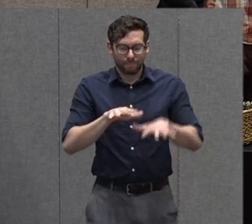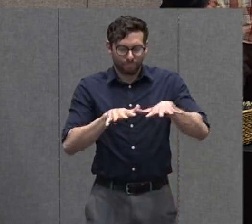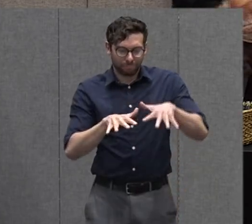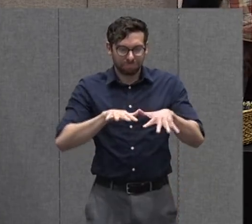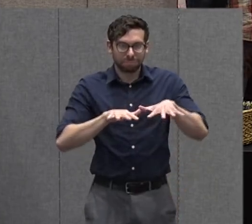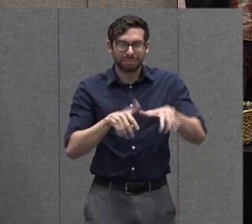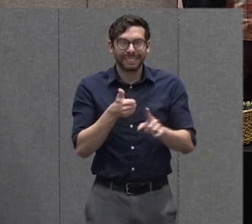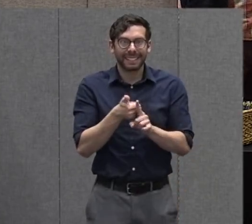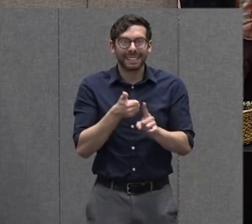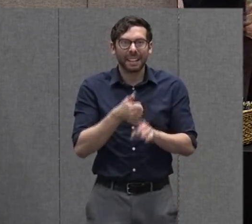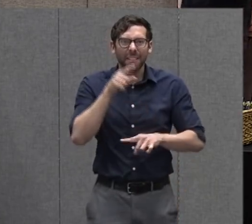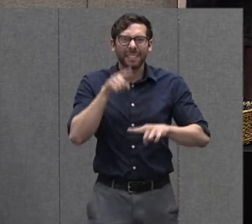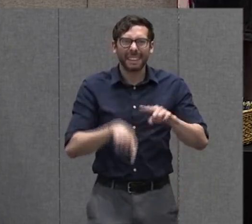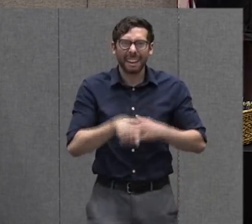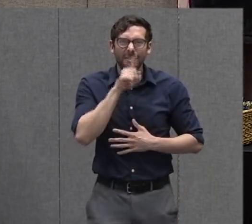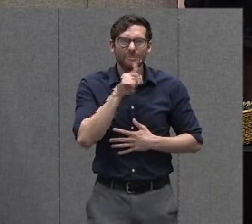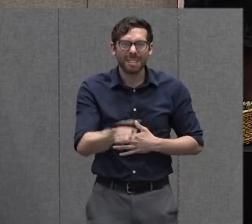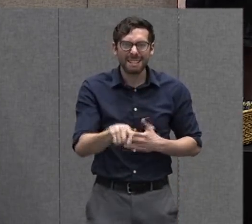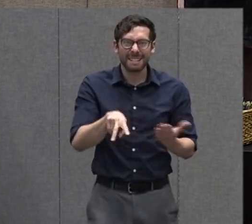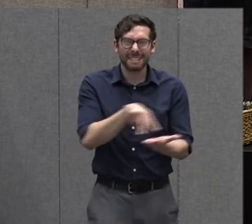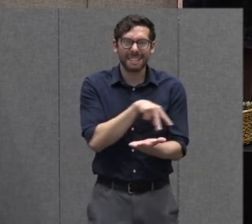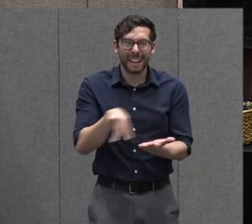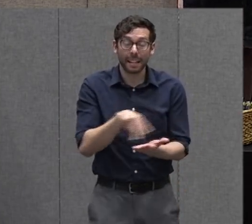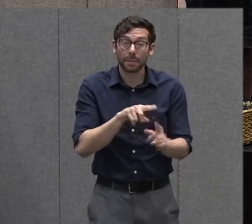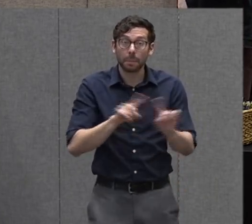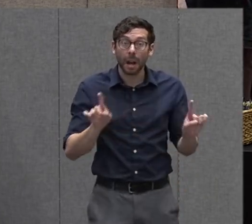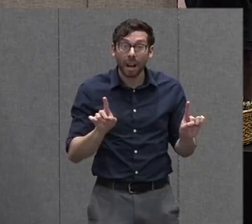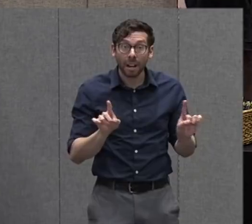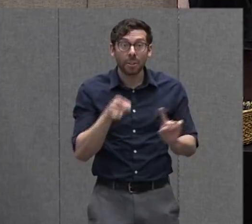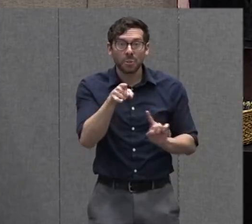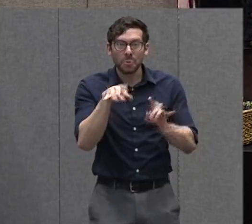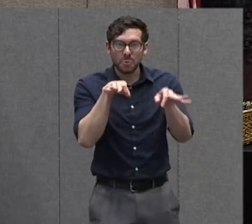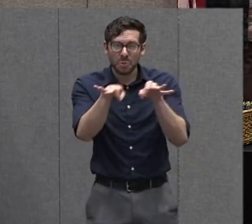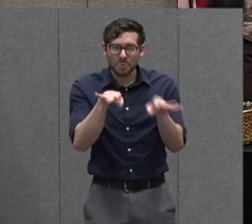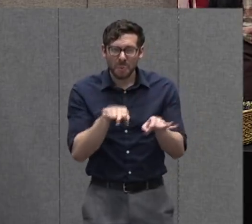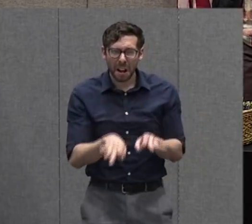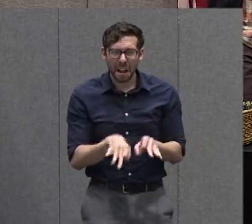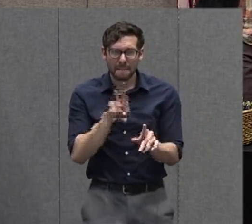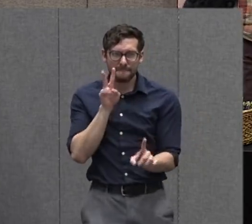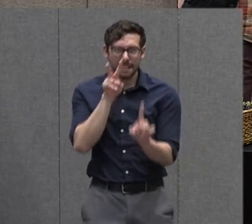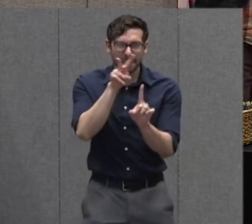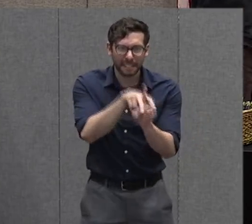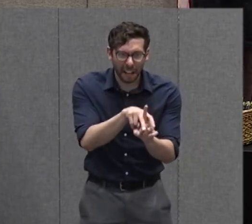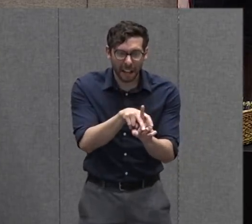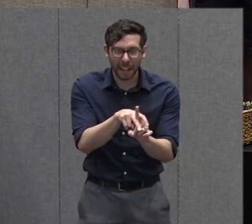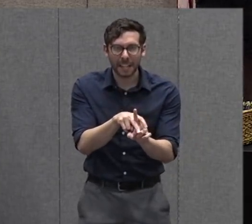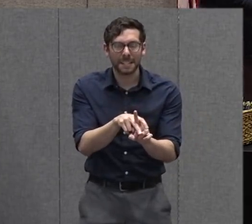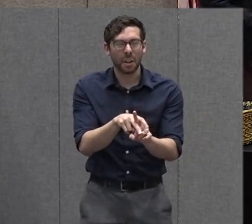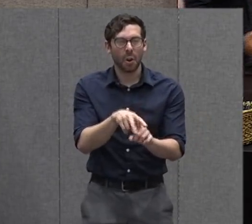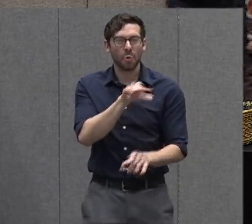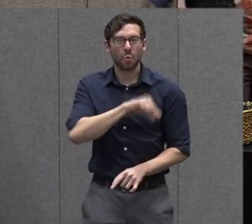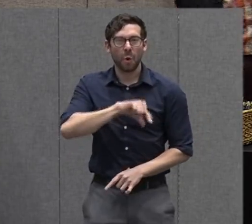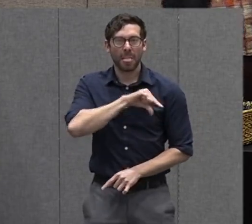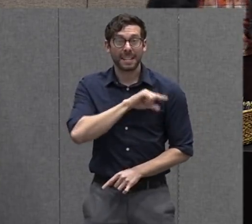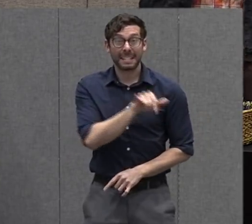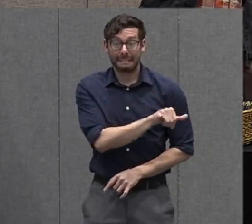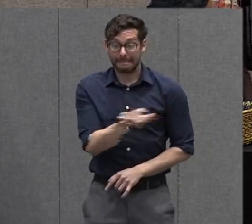[Mr. R] Oh, because the liquid, the chocolate and the butter, were dancing when they fell into my bowl.